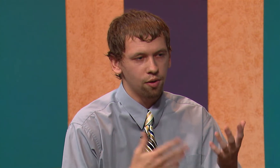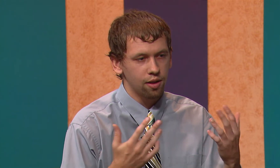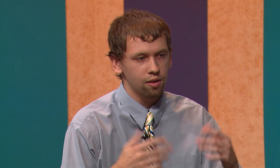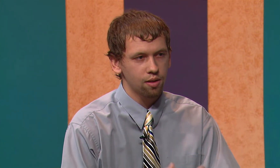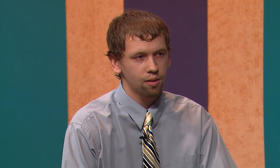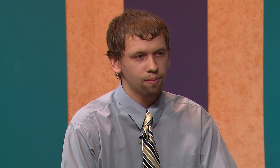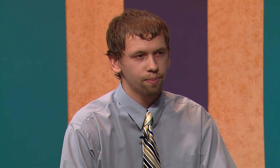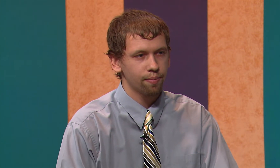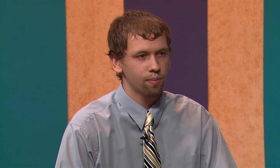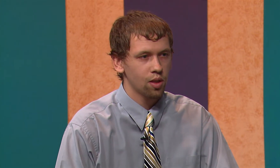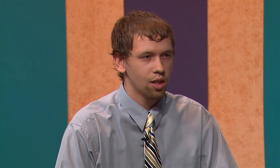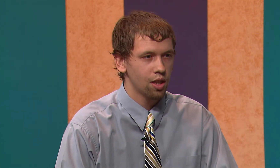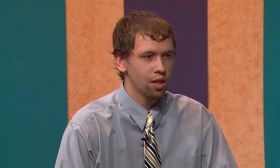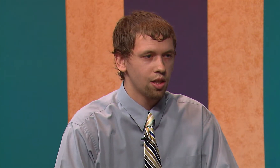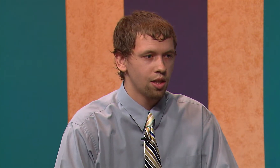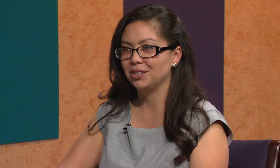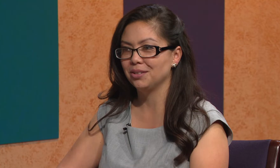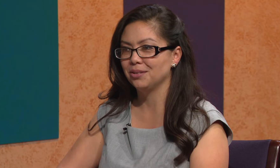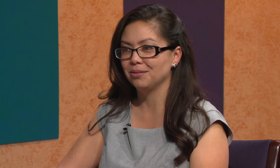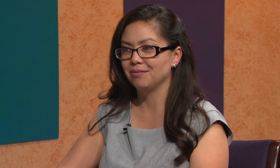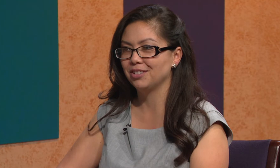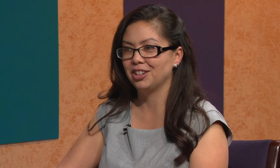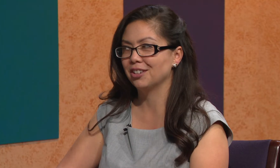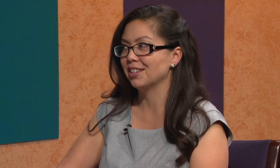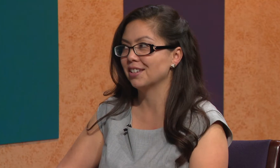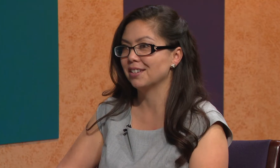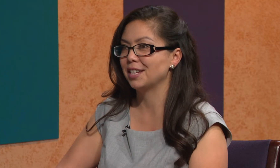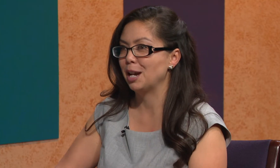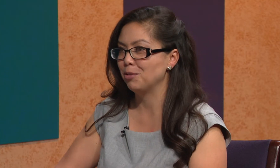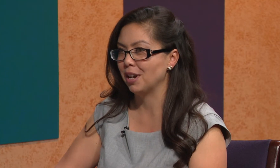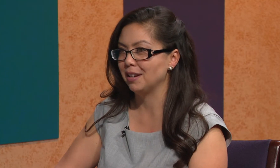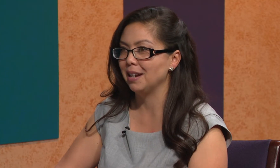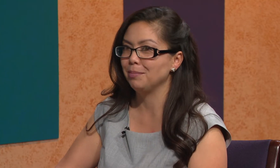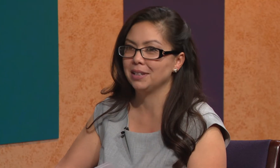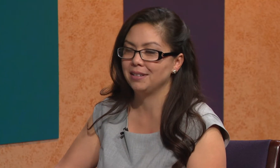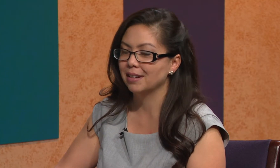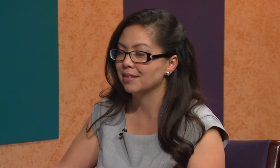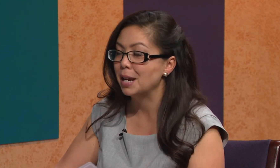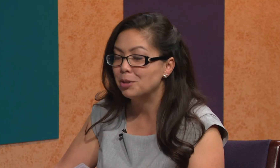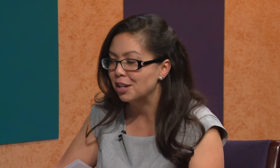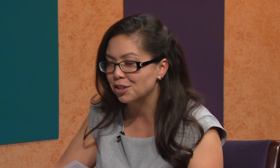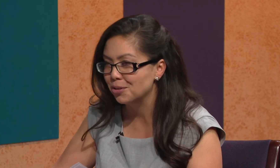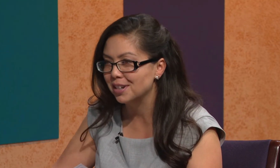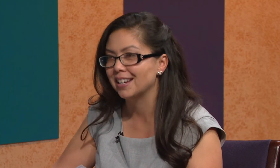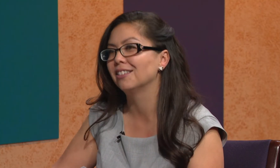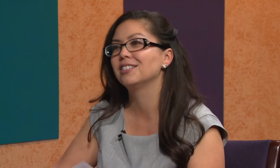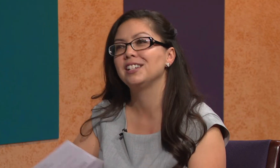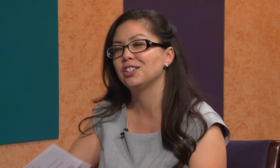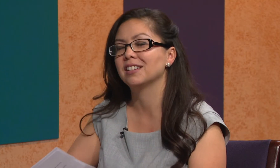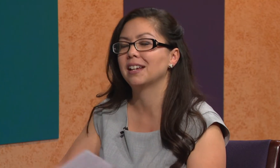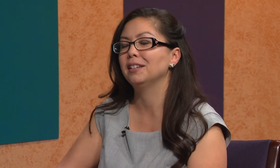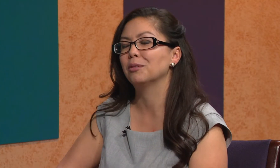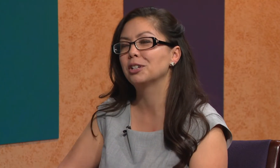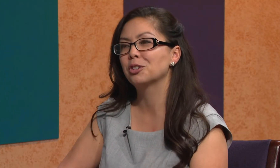(Tiana) OK, so how did you get the idea to share this on snapchat and be a snapchat story teller teaching sign language?